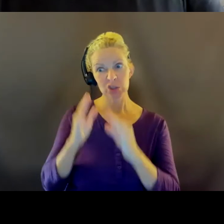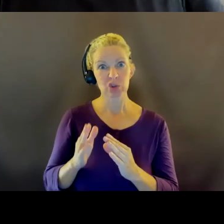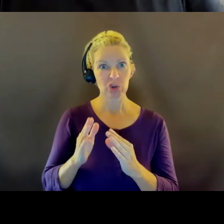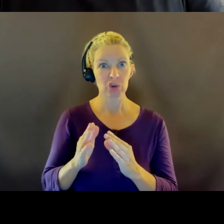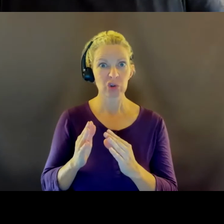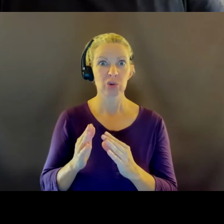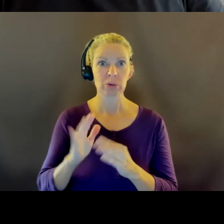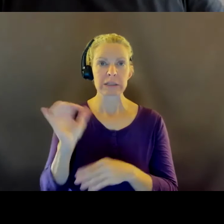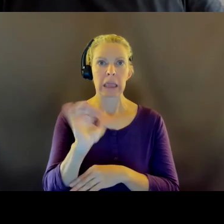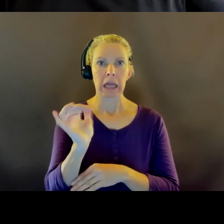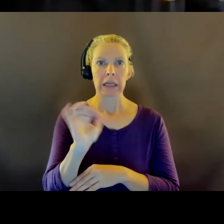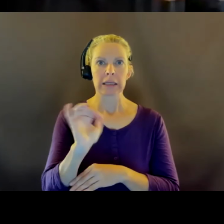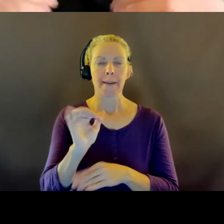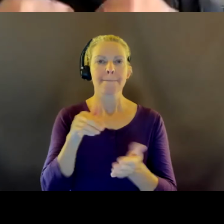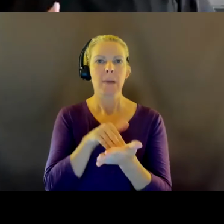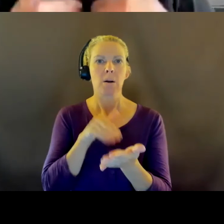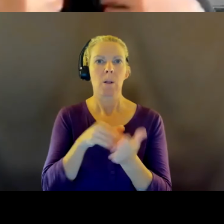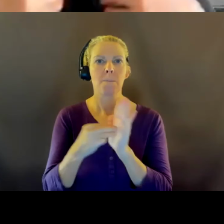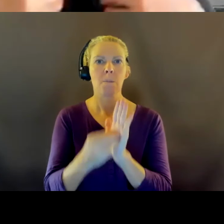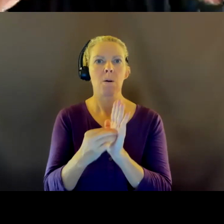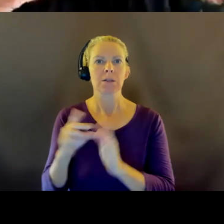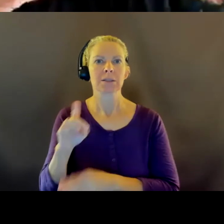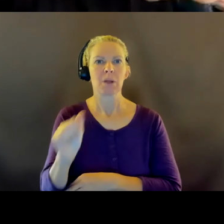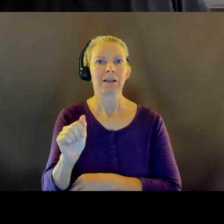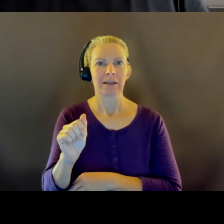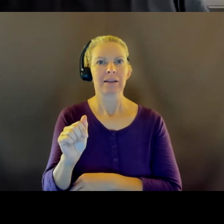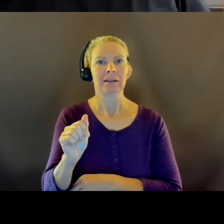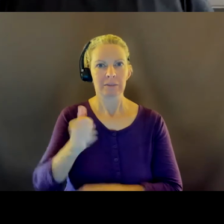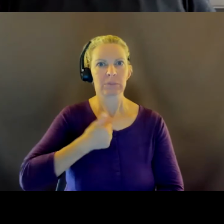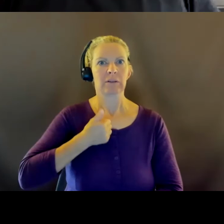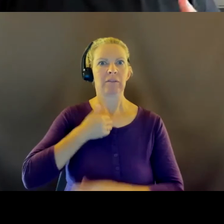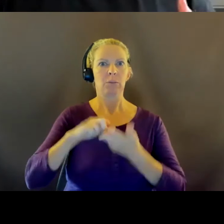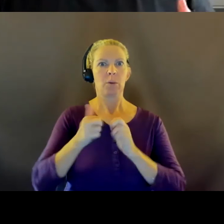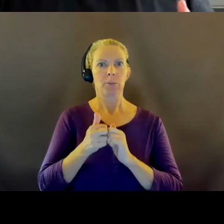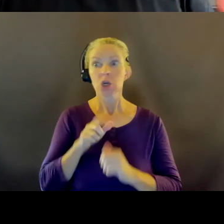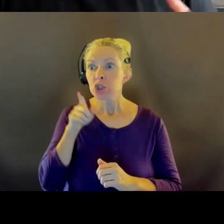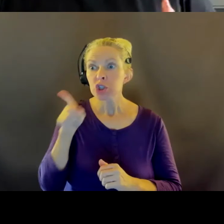model of disability. Where I was the problem. She never for a sec and consider that her test was wrong.